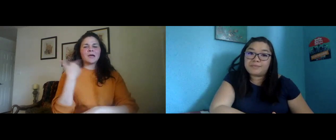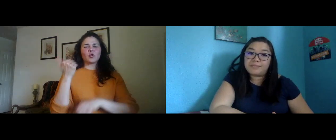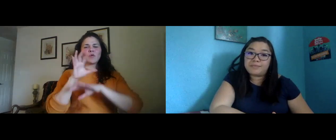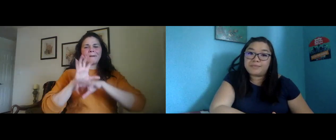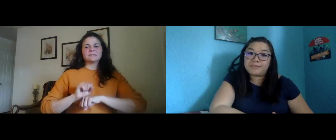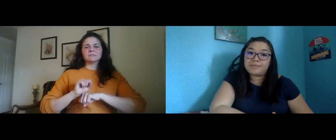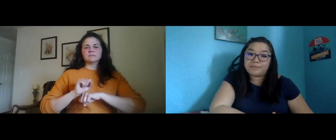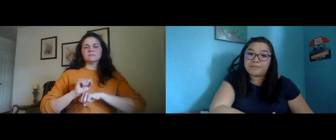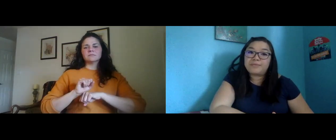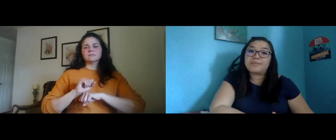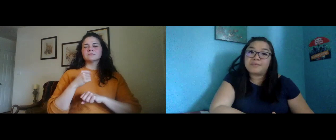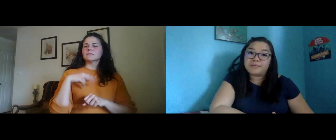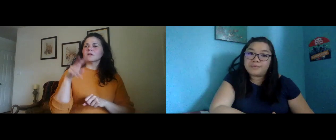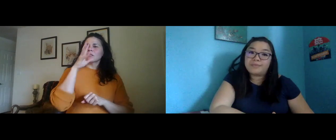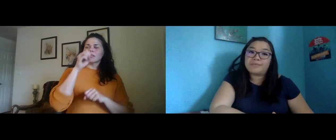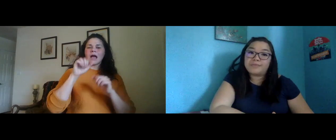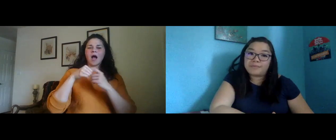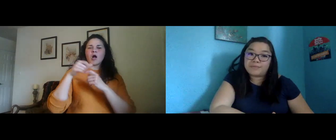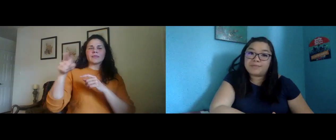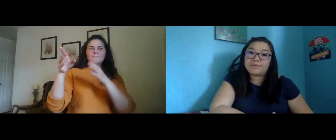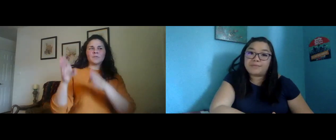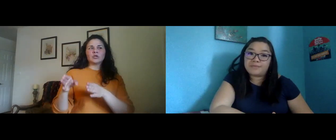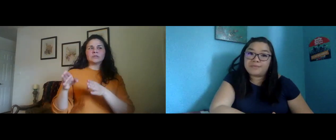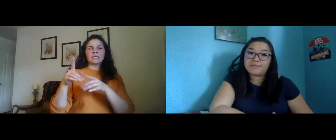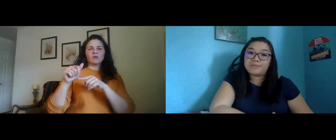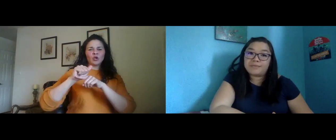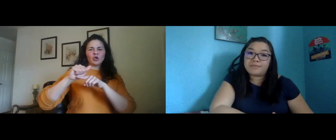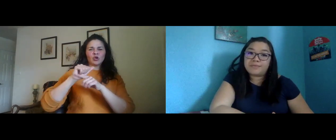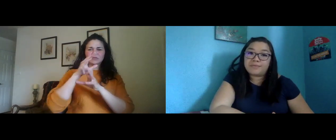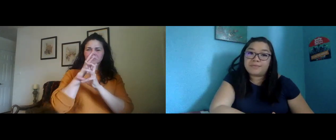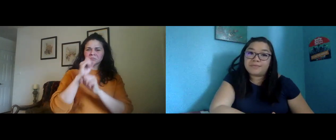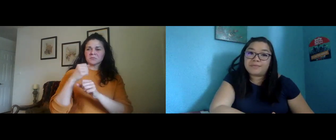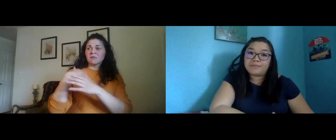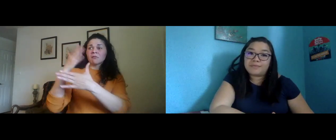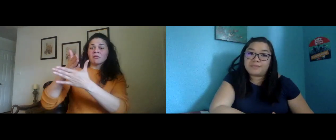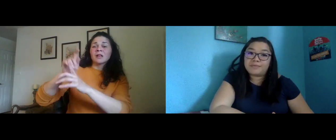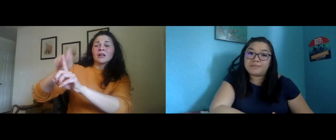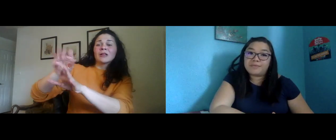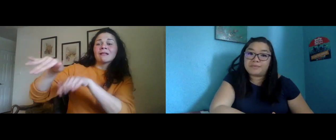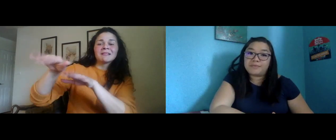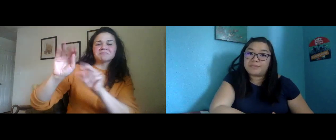I am interested in improving my habits. If I want to watch how a person rehearses,